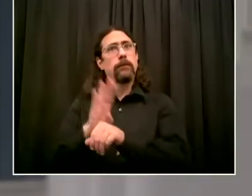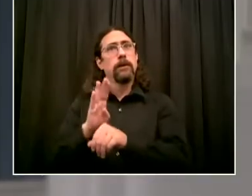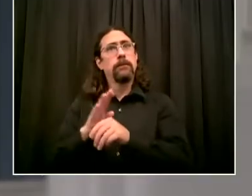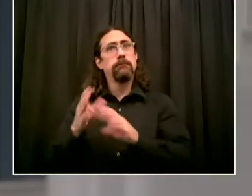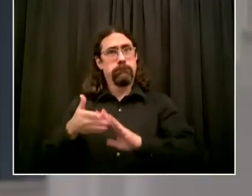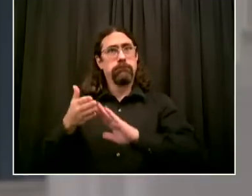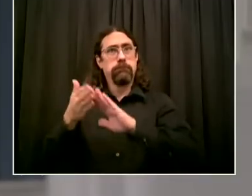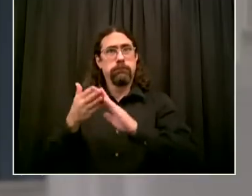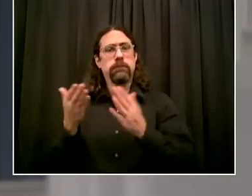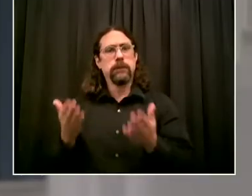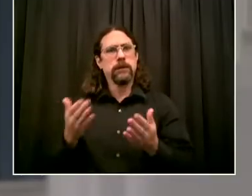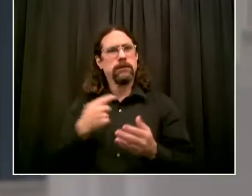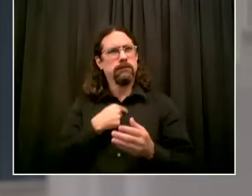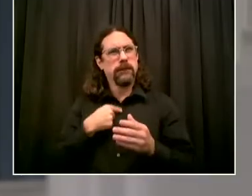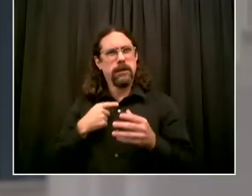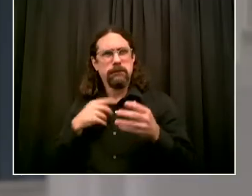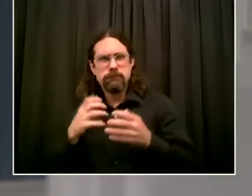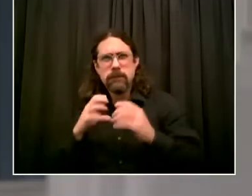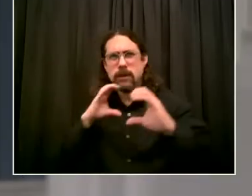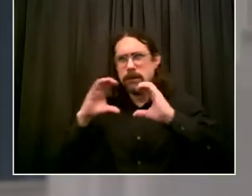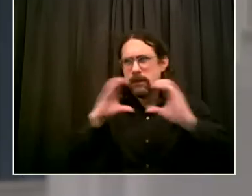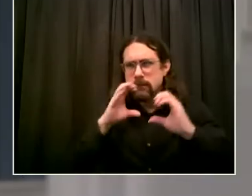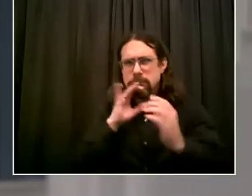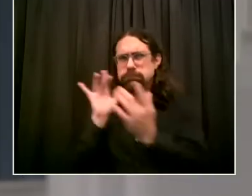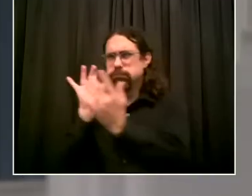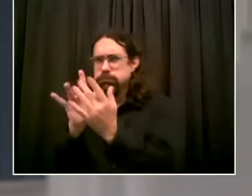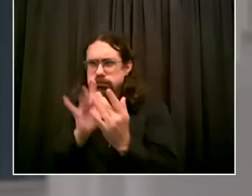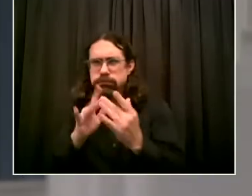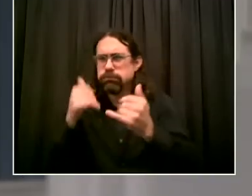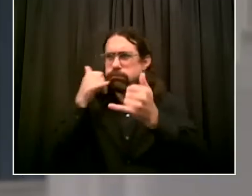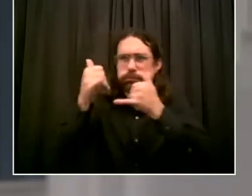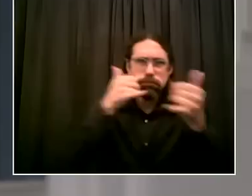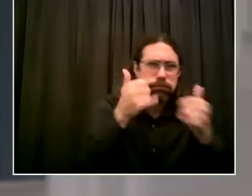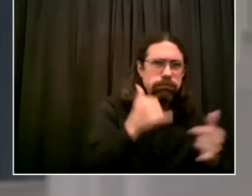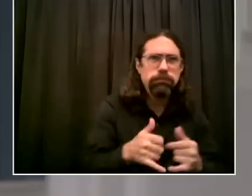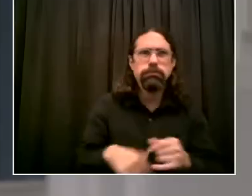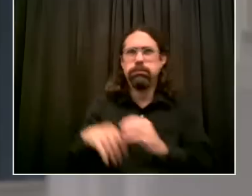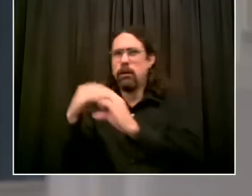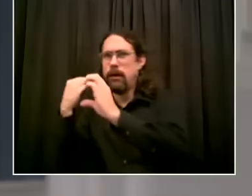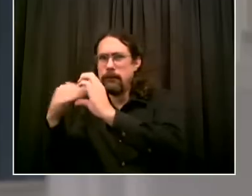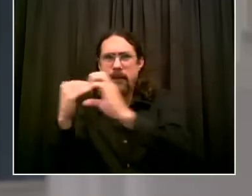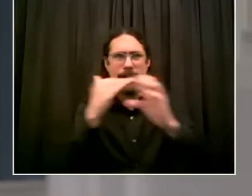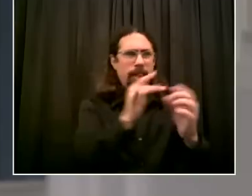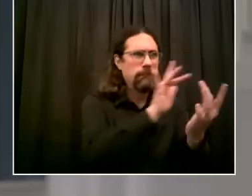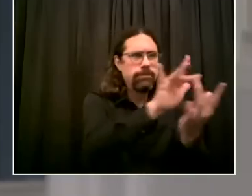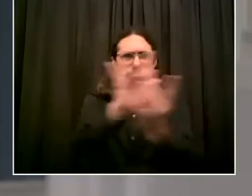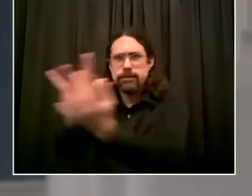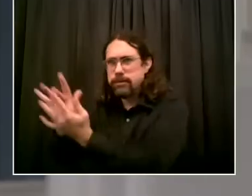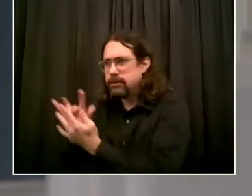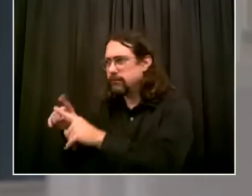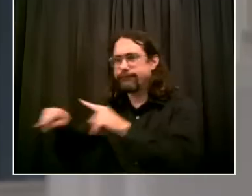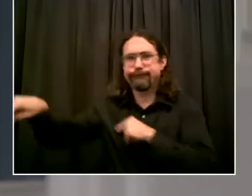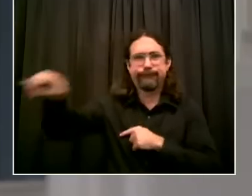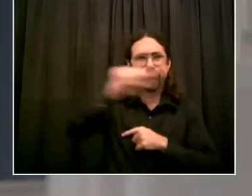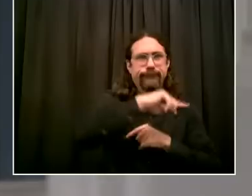MESSAGE AND SENT IT OUT TO INDIVIDUALS AND SMALL